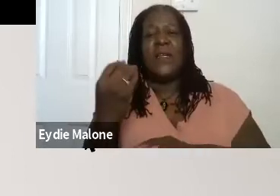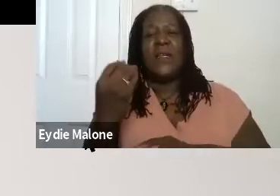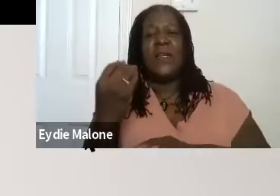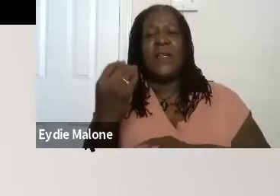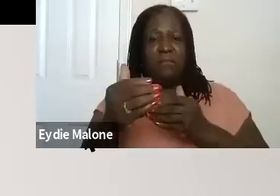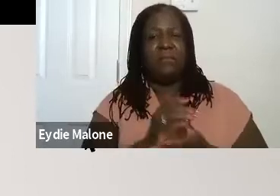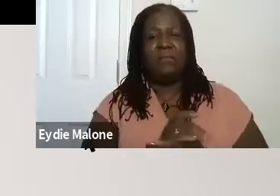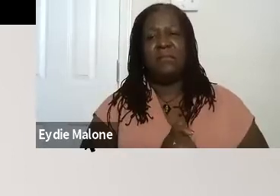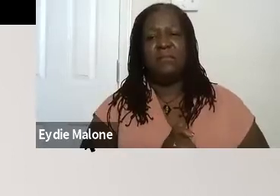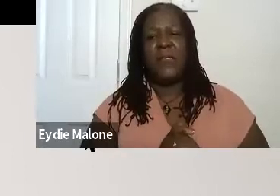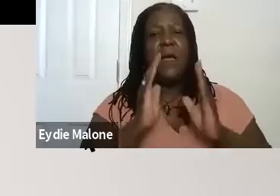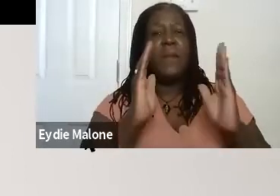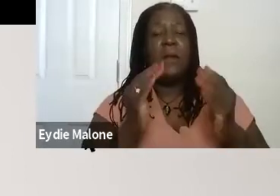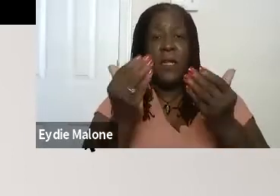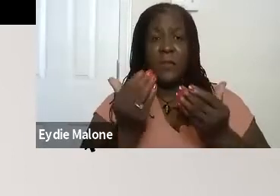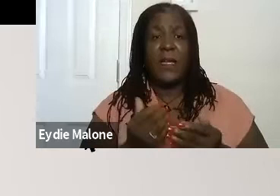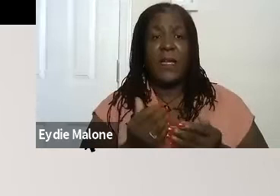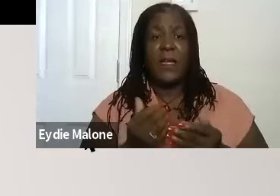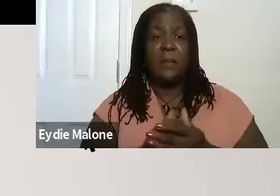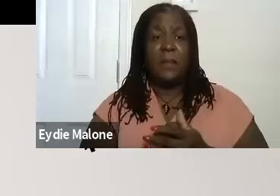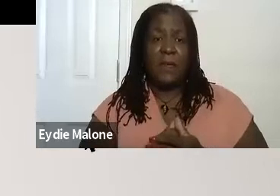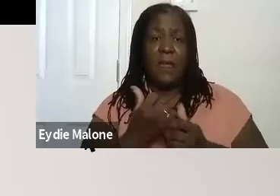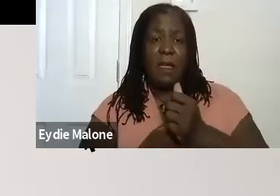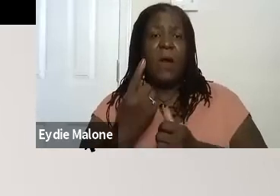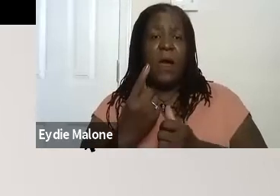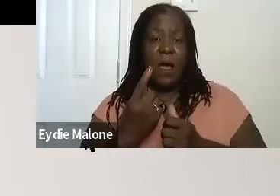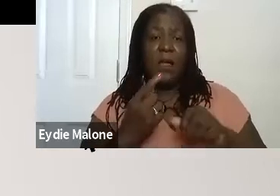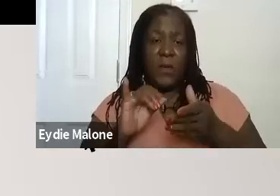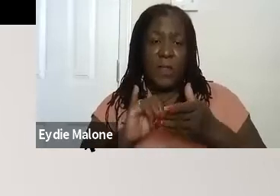It is recommended that everyone who gets the vaccine still is monitored for 15 minutes